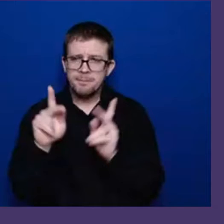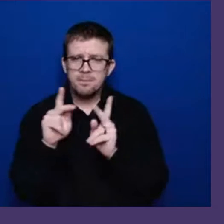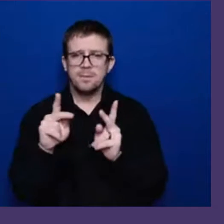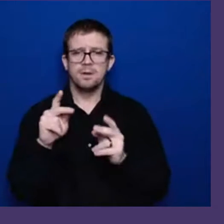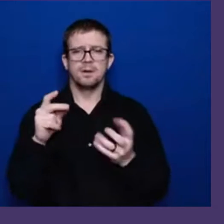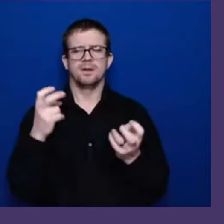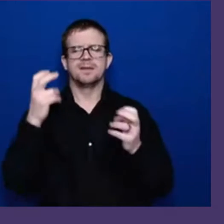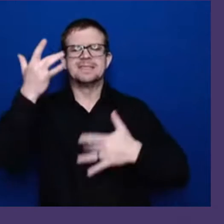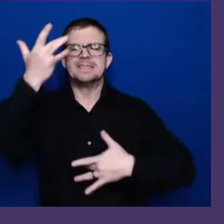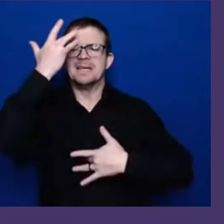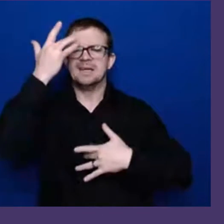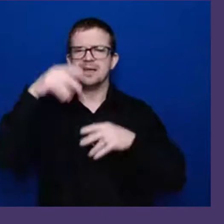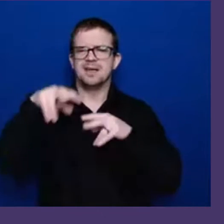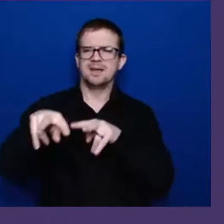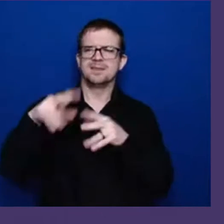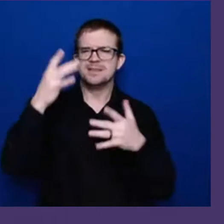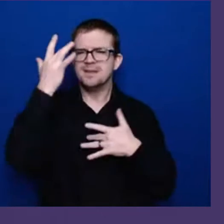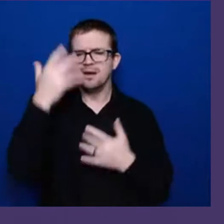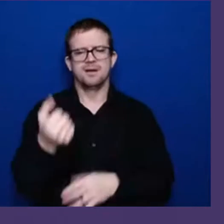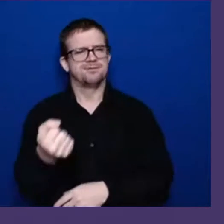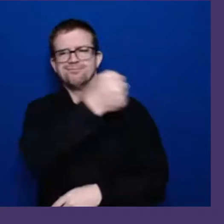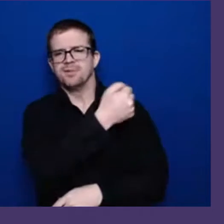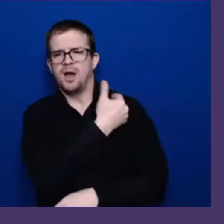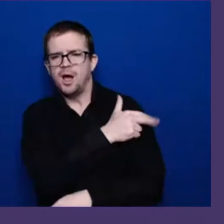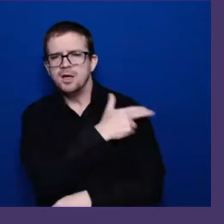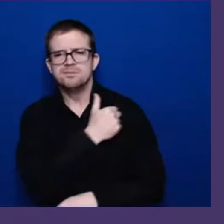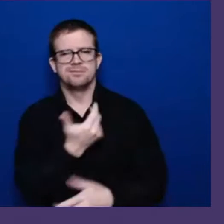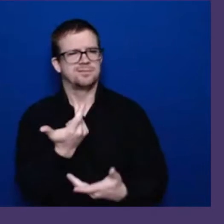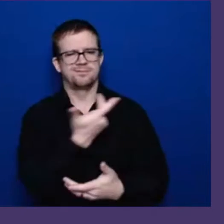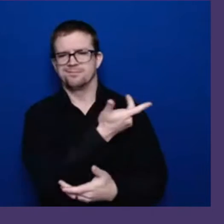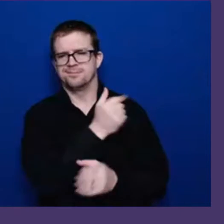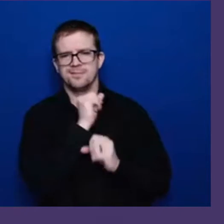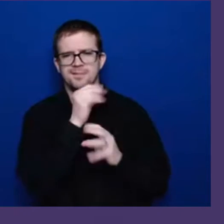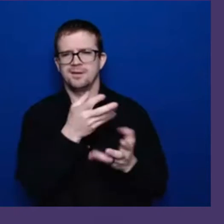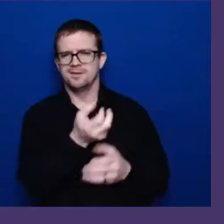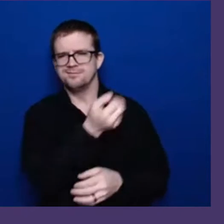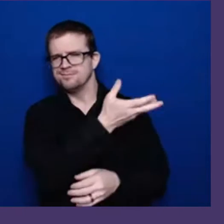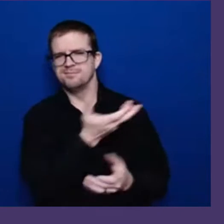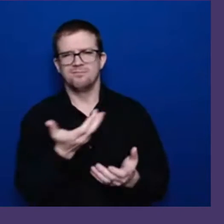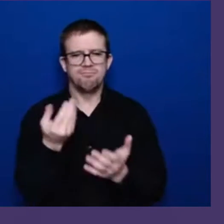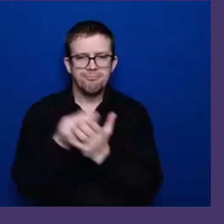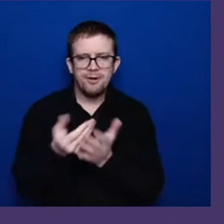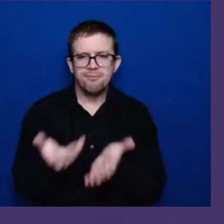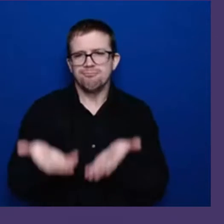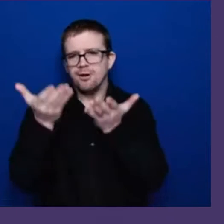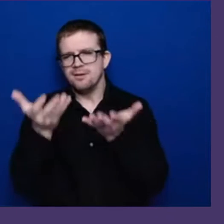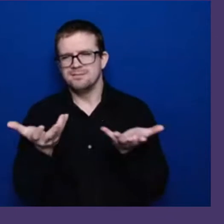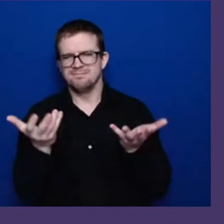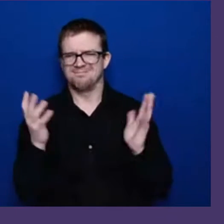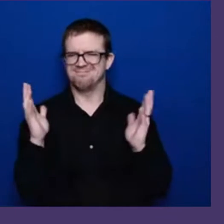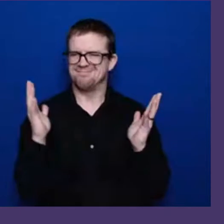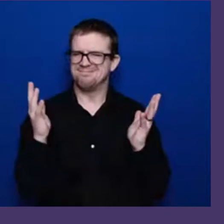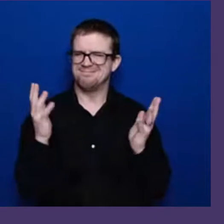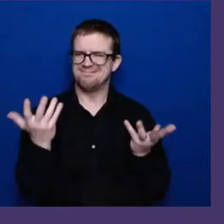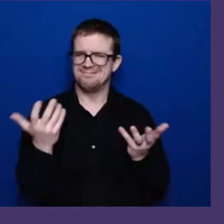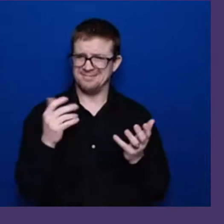raising funds and things that were important, but I didn't resonate with